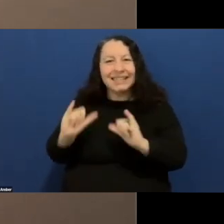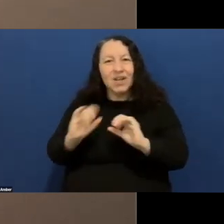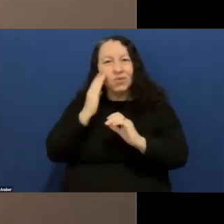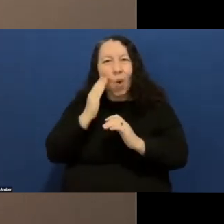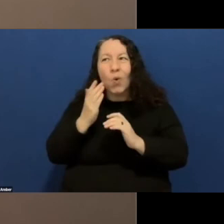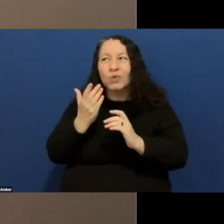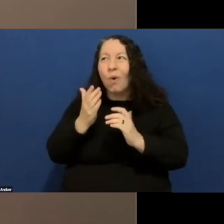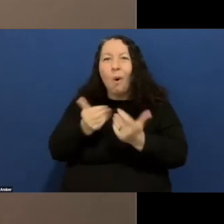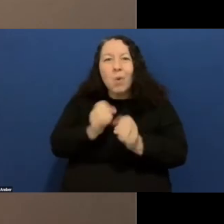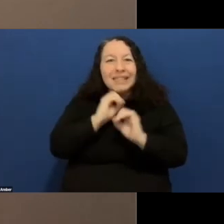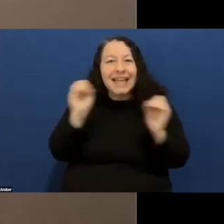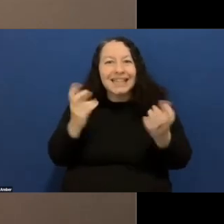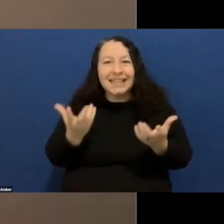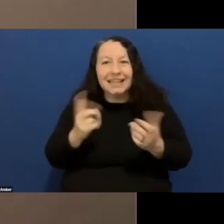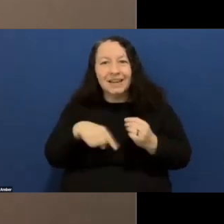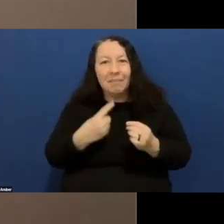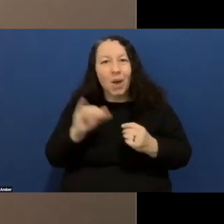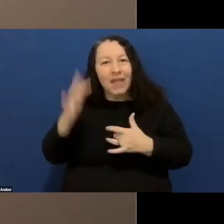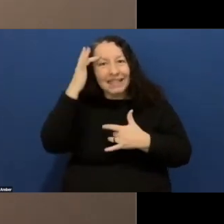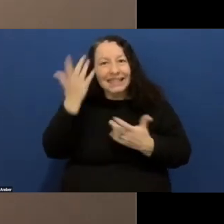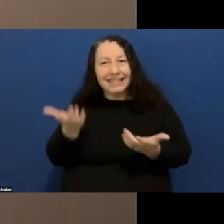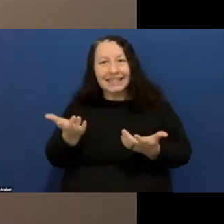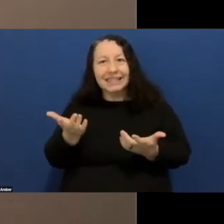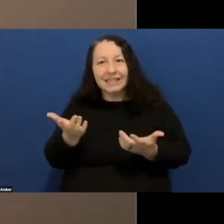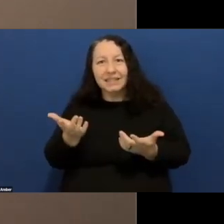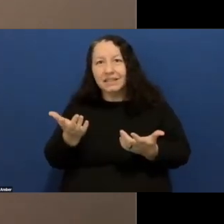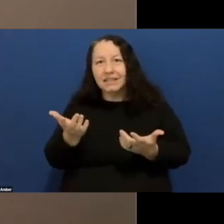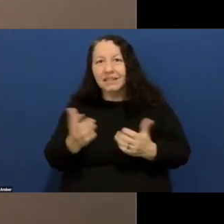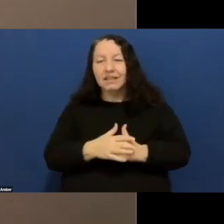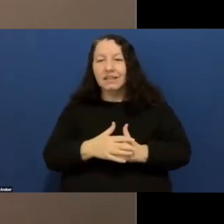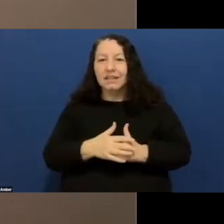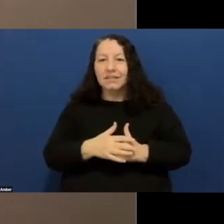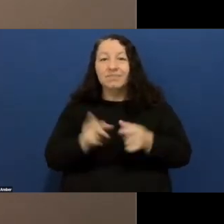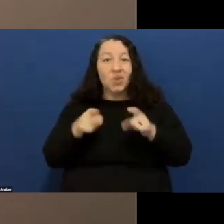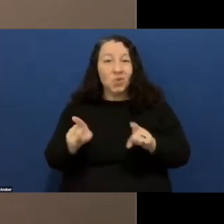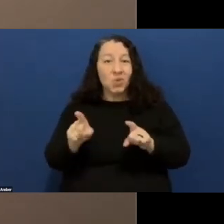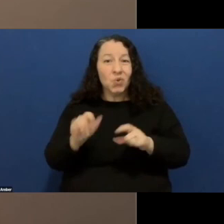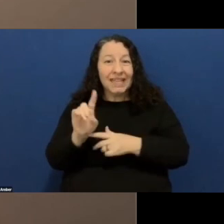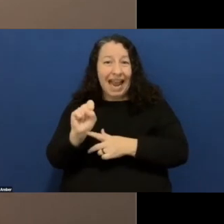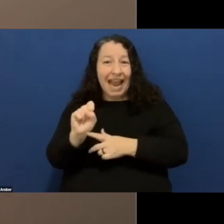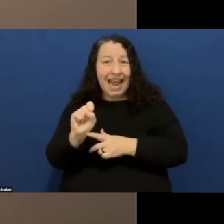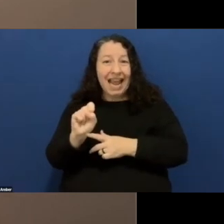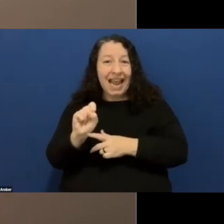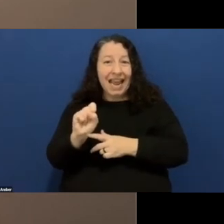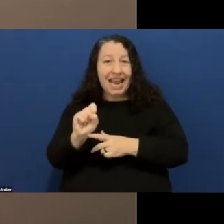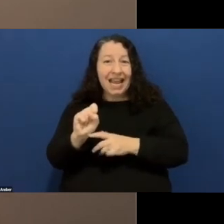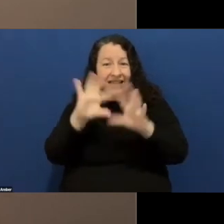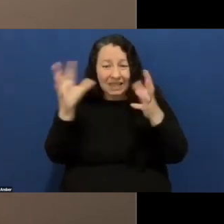of research, the medical society still knows nearly nothing about the disease.